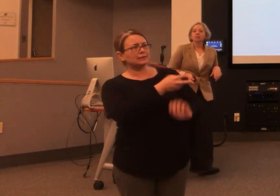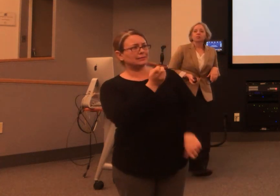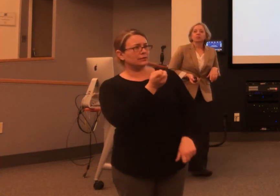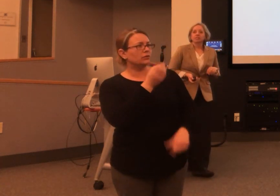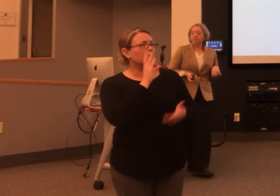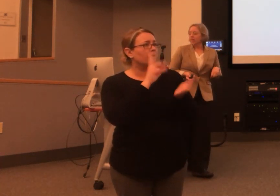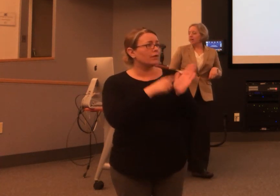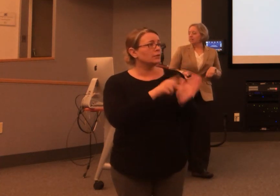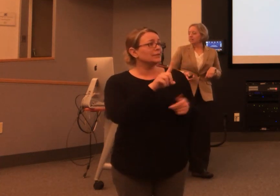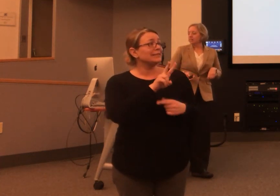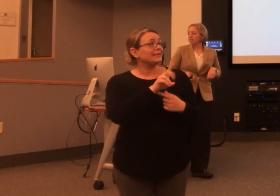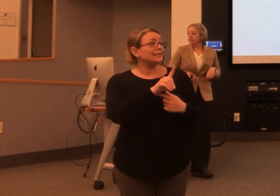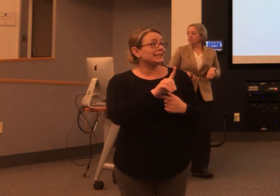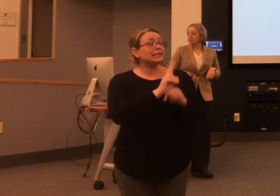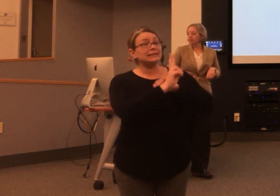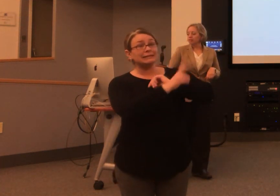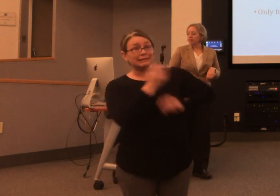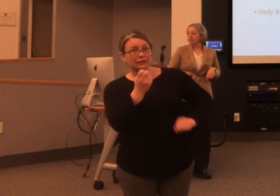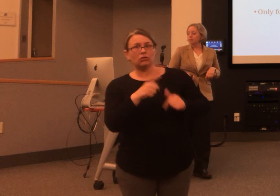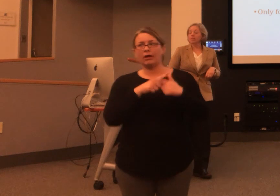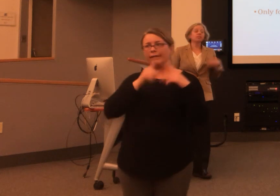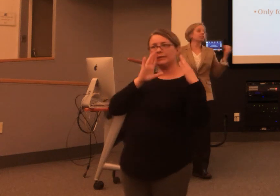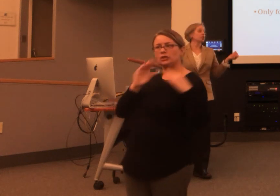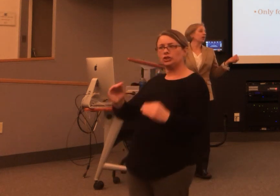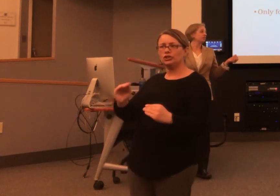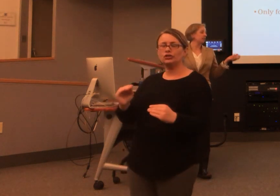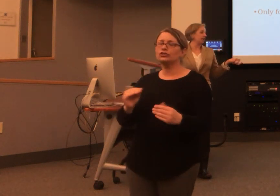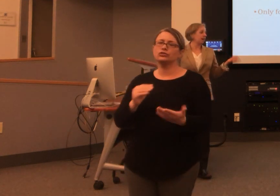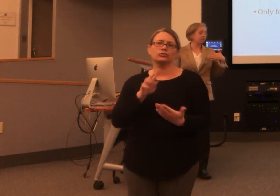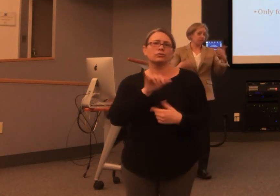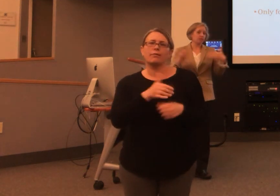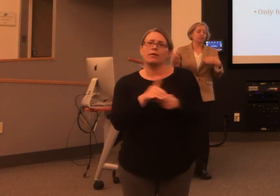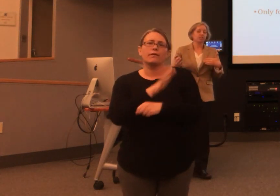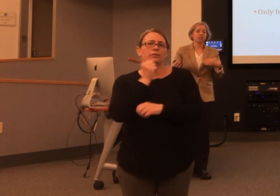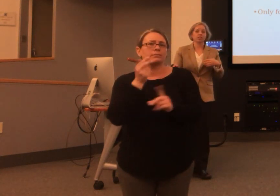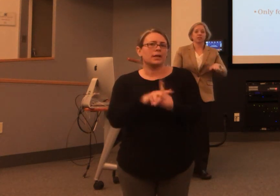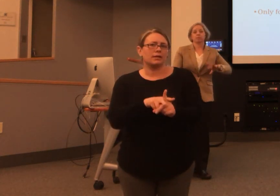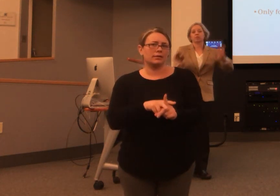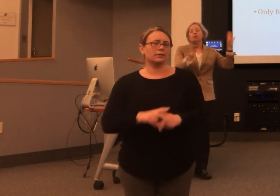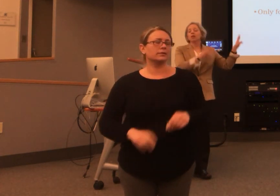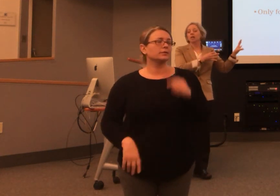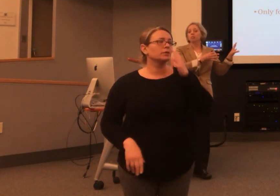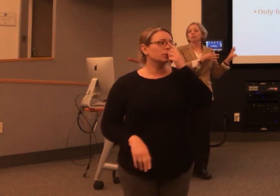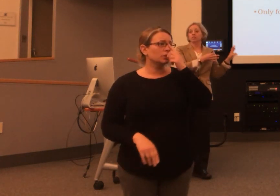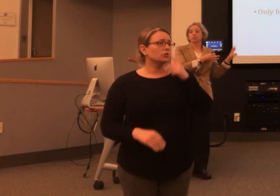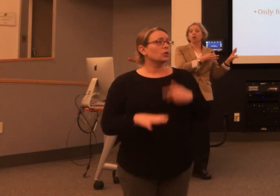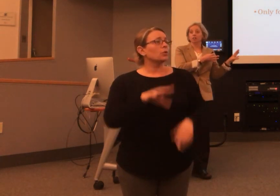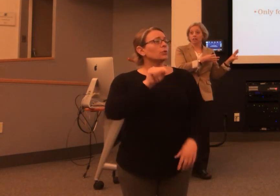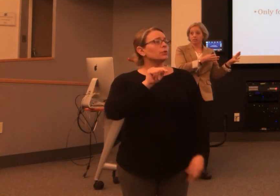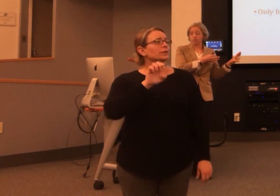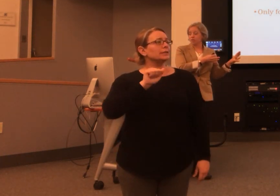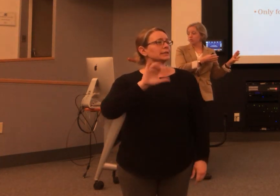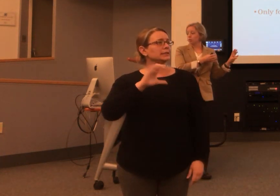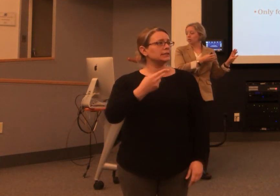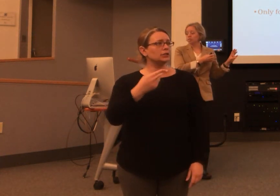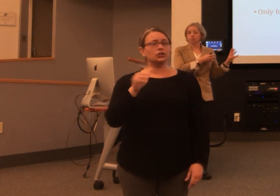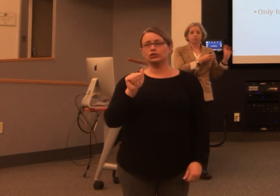So TEACH Act is something similar. It's basically trying to take that face-to-face teaching exception and move it into the online instruction world.